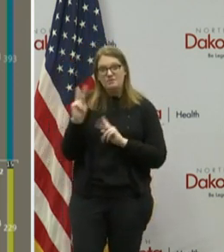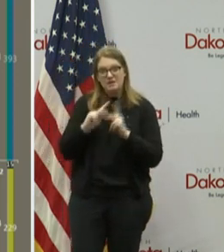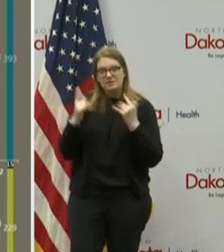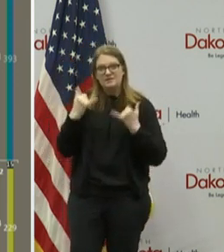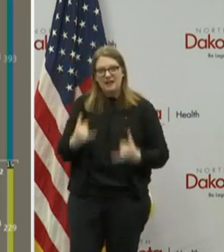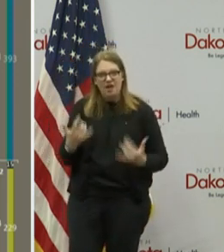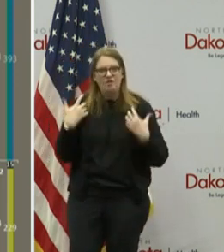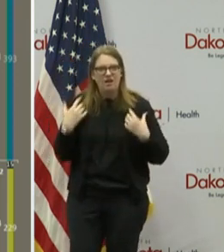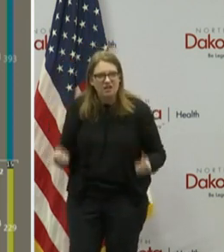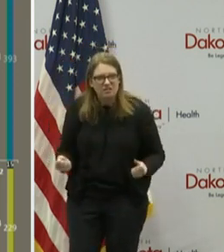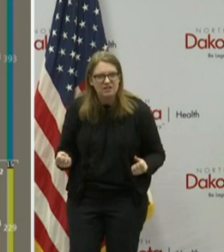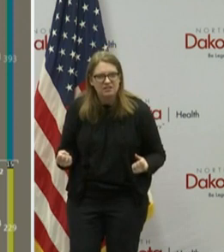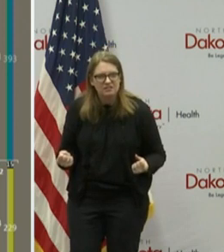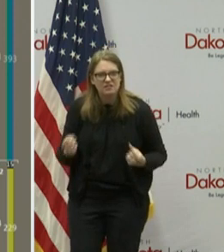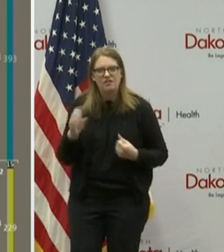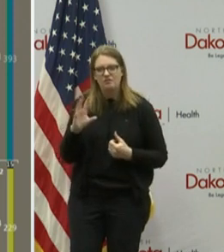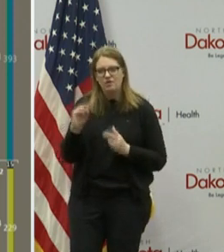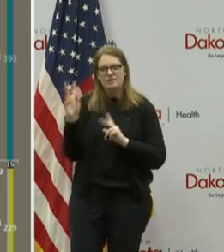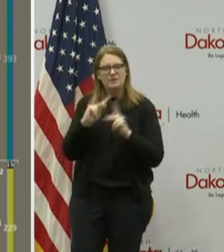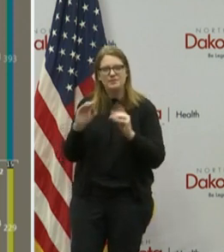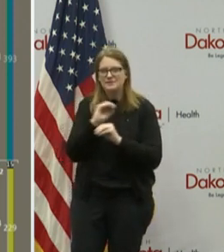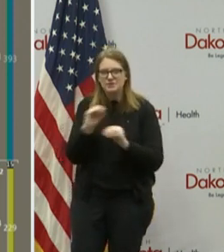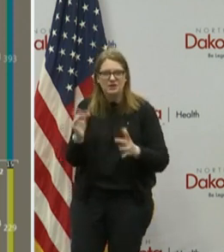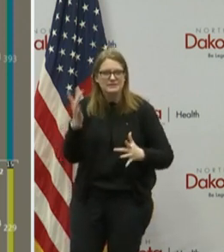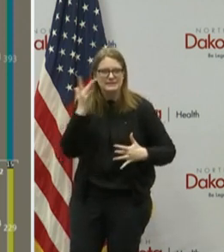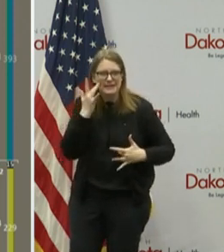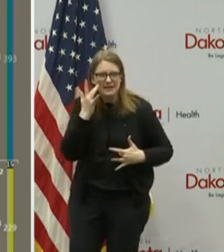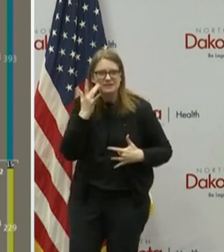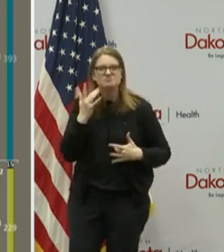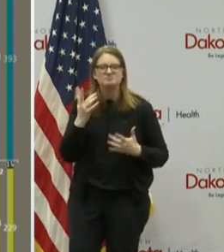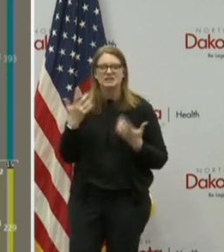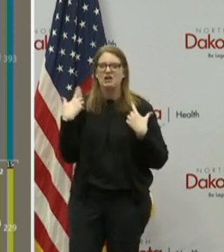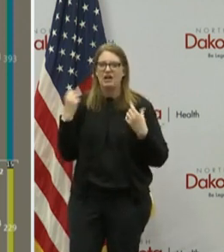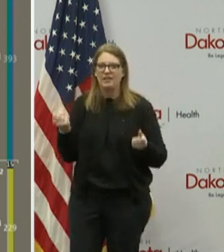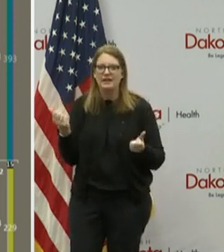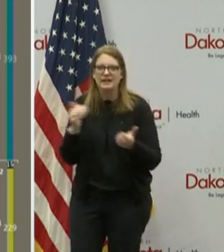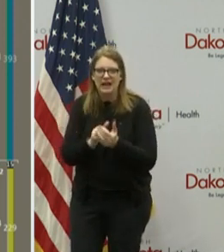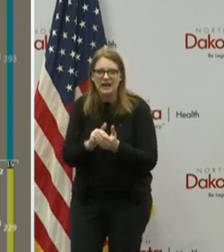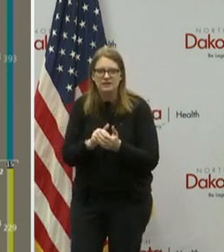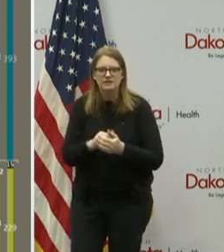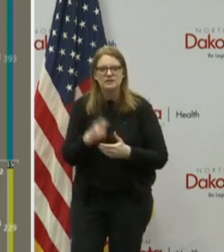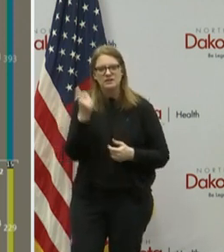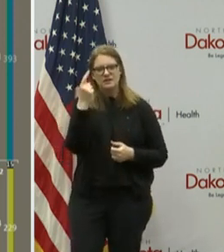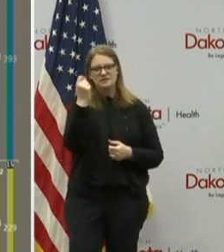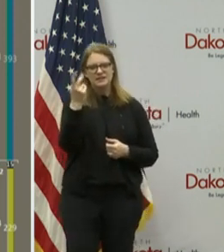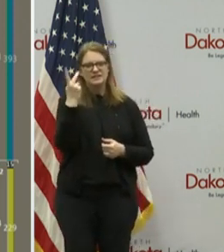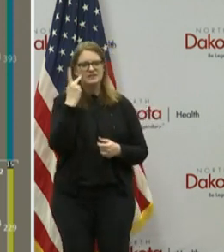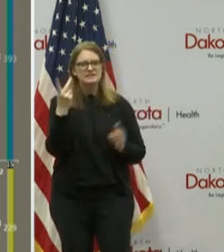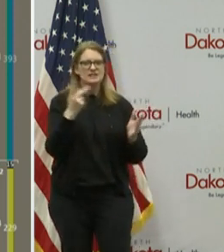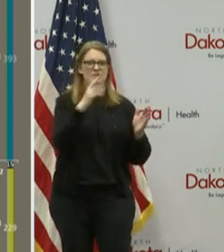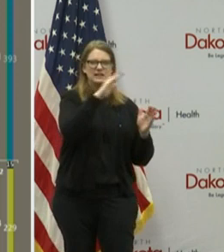RECORD. THERE WERE 40 NEWLY RECOVERED CASES. IT IS ONE OF THE WAYS YOU CAN HELP FLATTEN YOUR LINE AND YOU